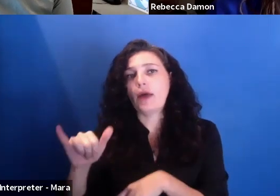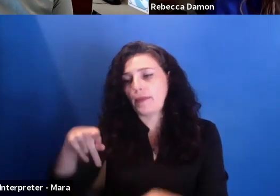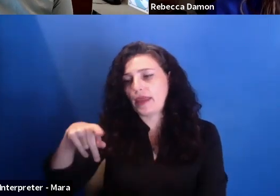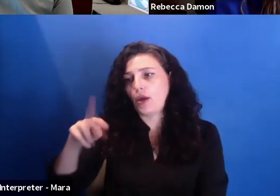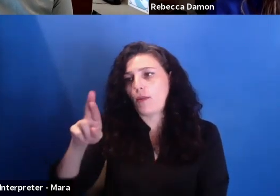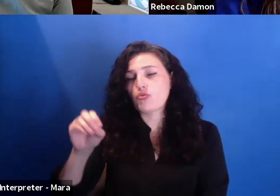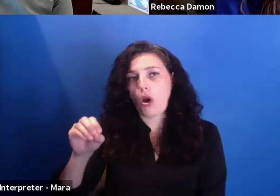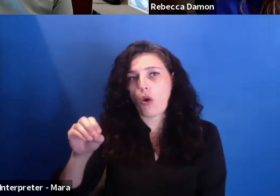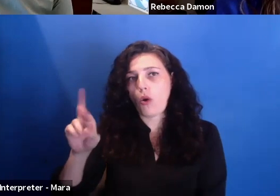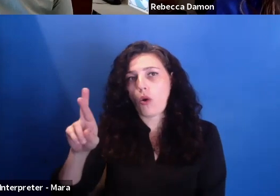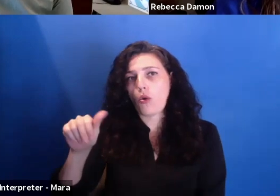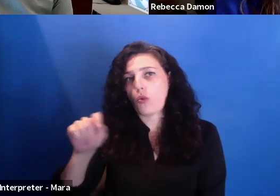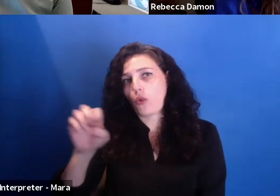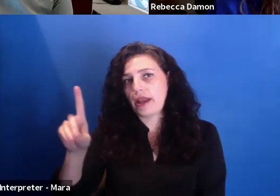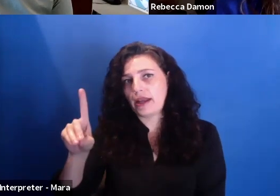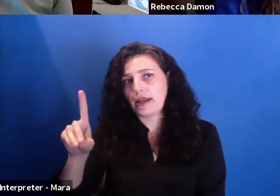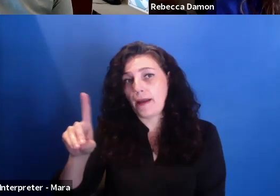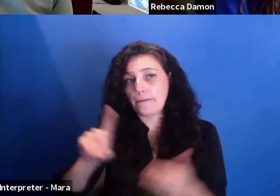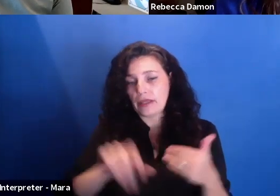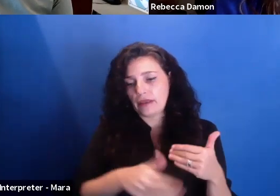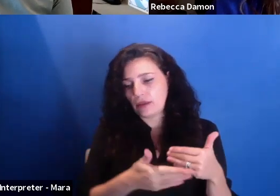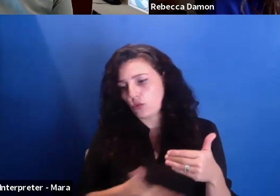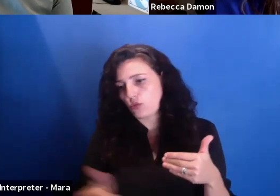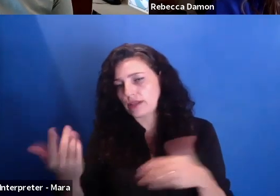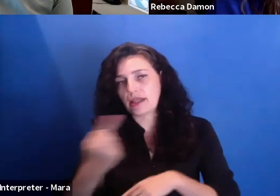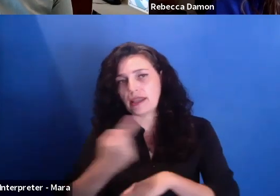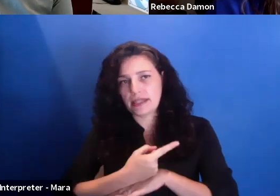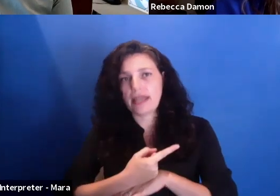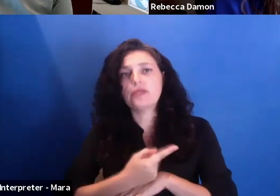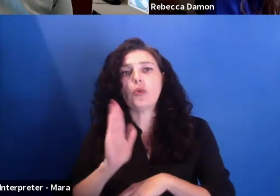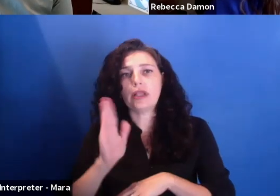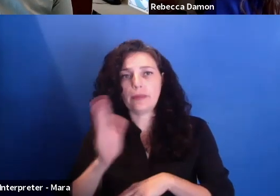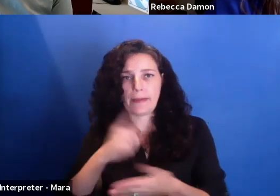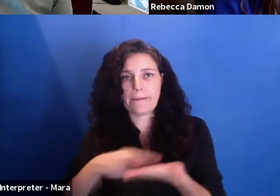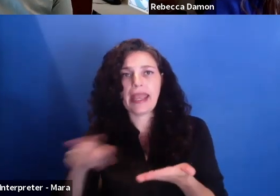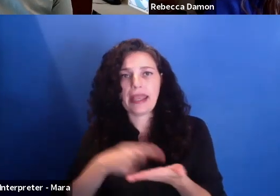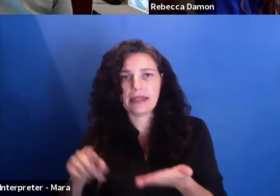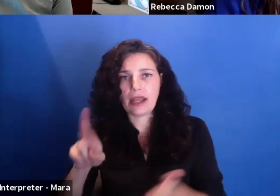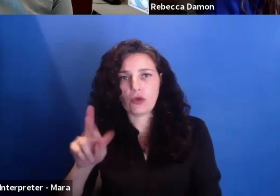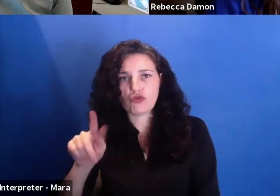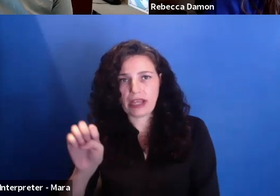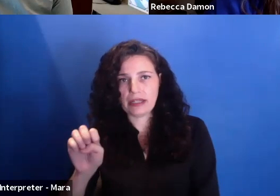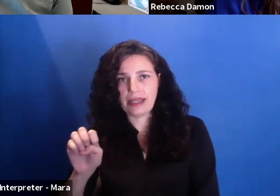any other work for the producer would be paid for at that rate. If you make $20,000 or more per episode,